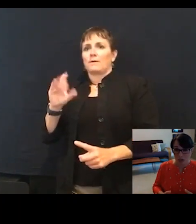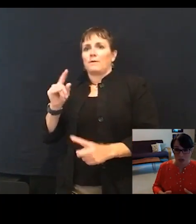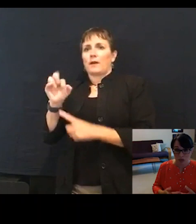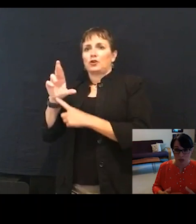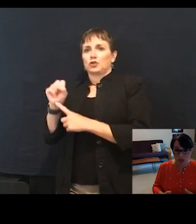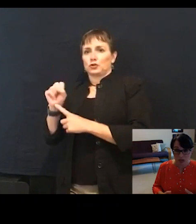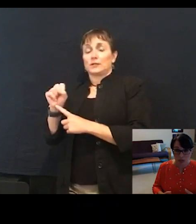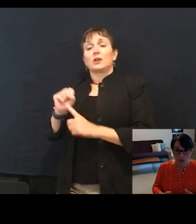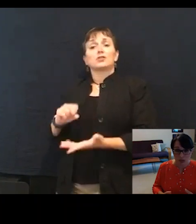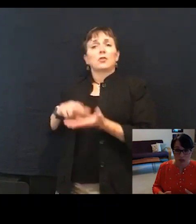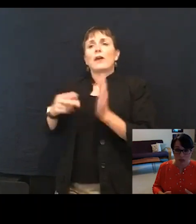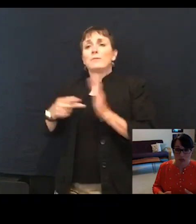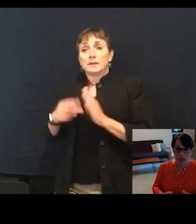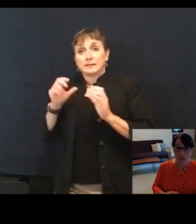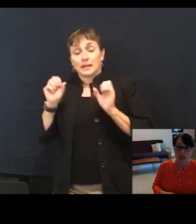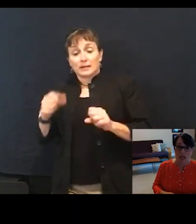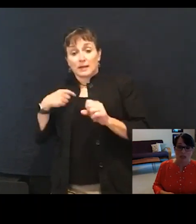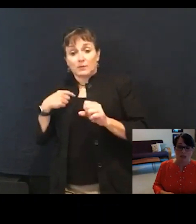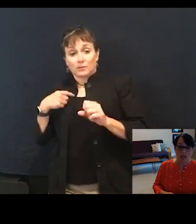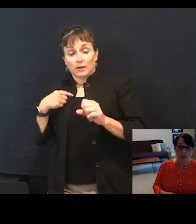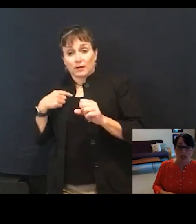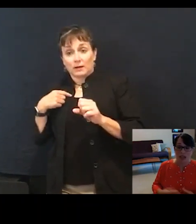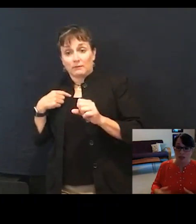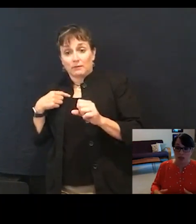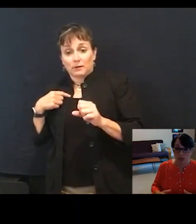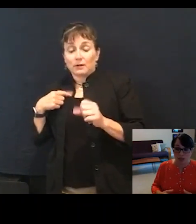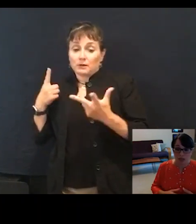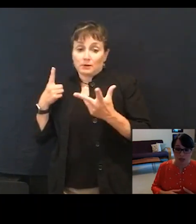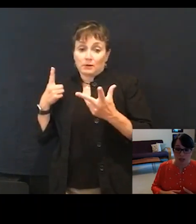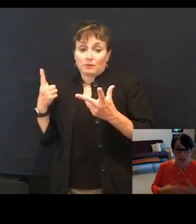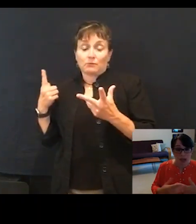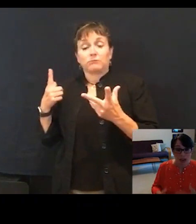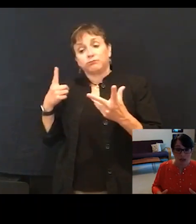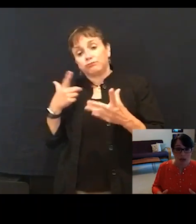with our gene therapy vectors? And that can be done in a background